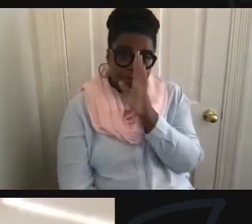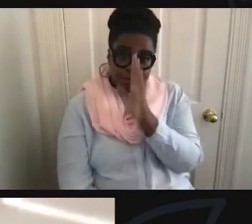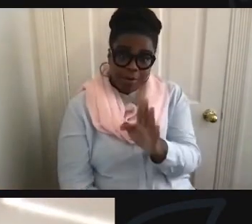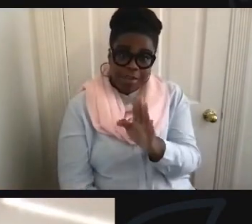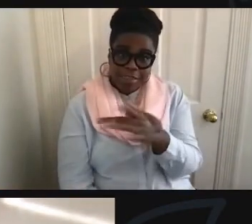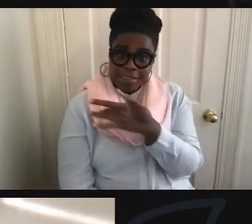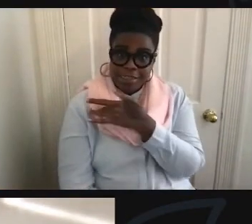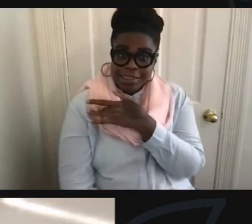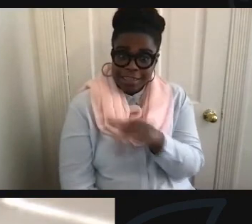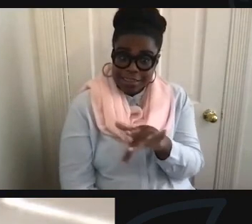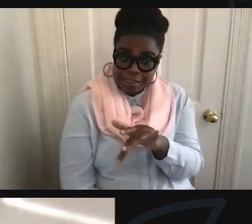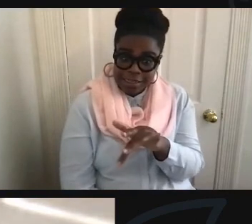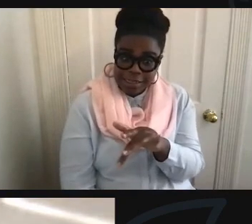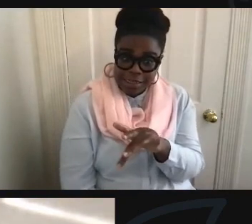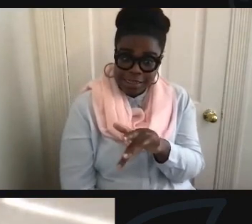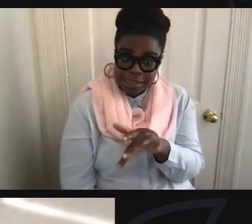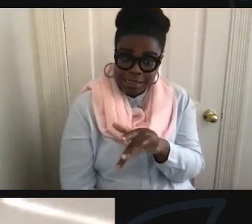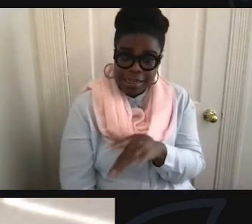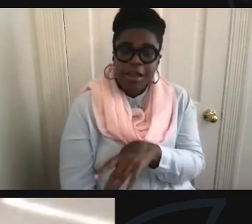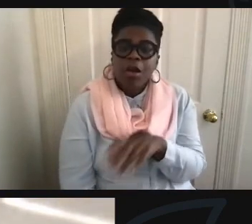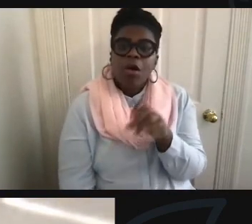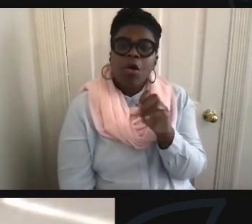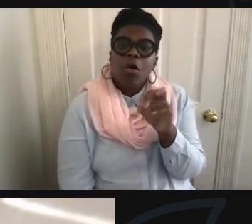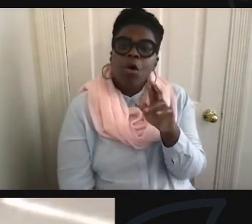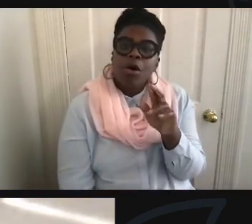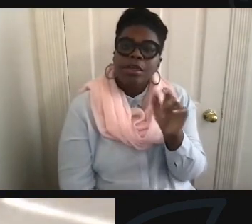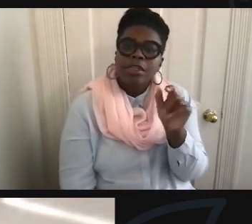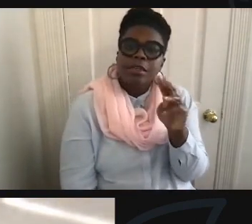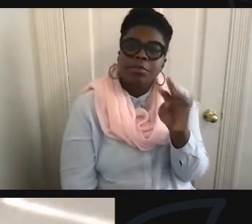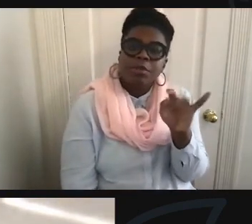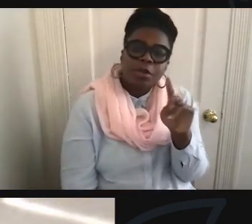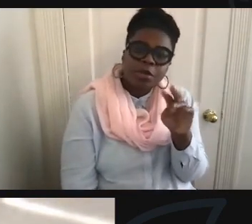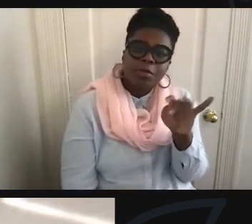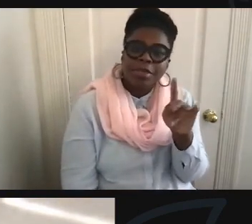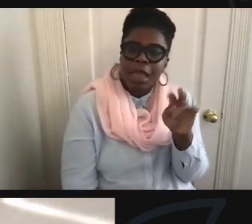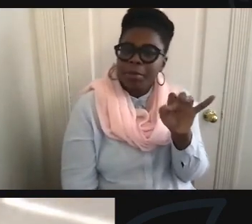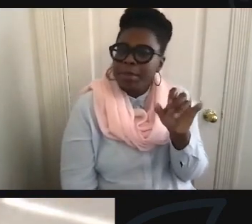thought is, is it an immuno metabolism? thing is it's a bioenergetic standpoint, do you have any idea?